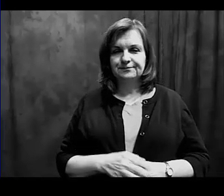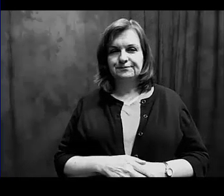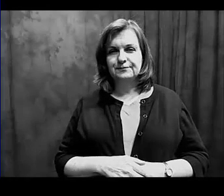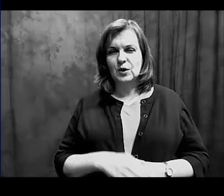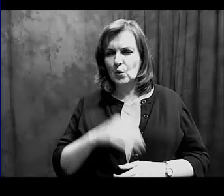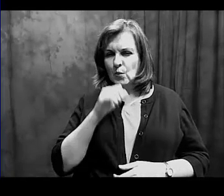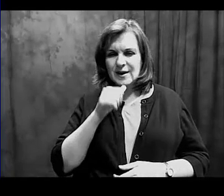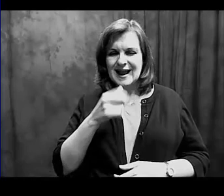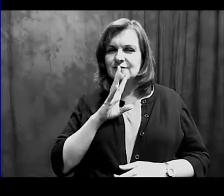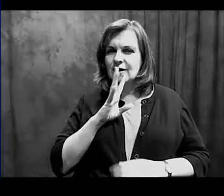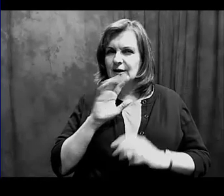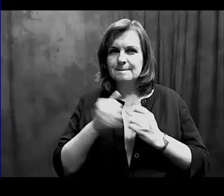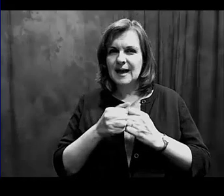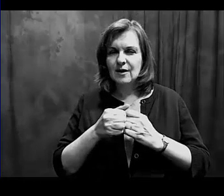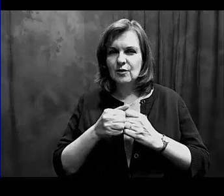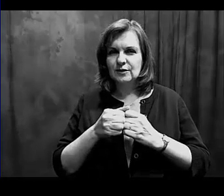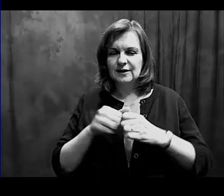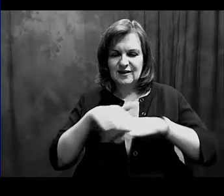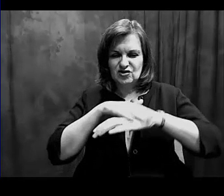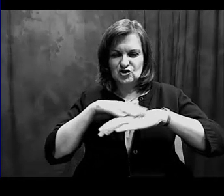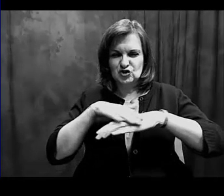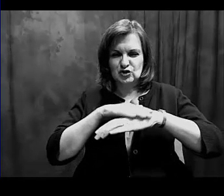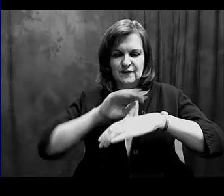divisions on the outside of the organism